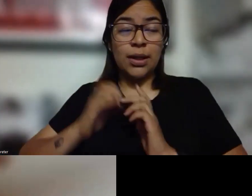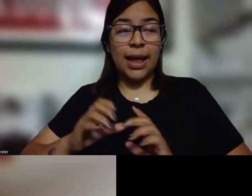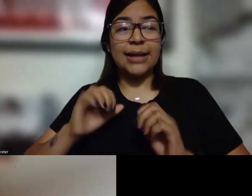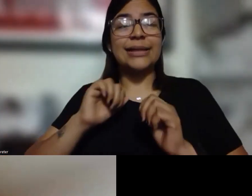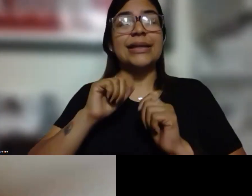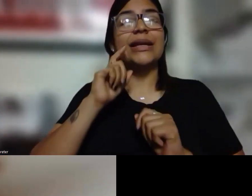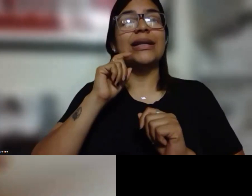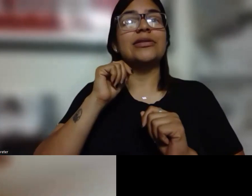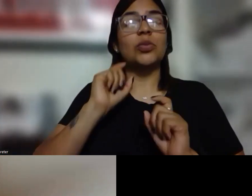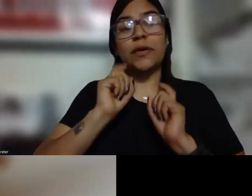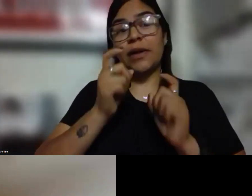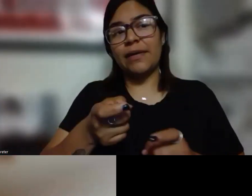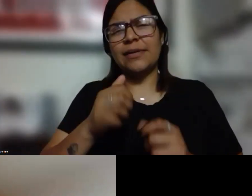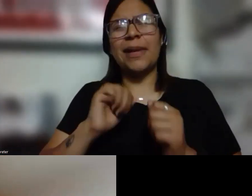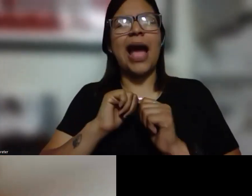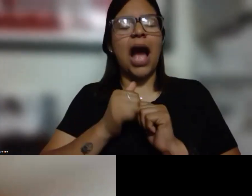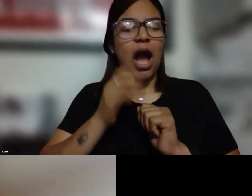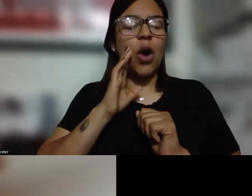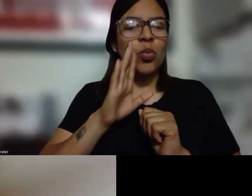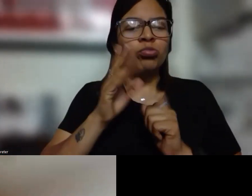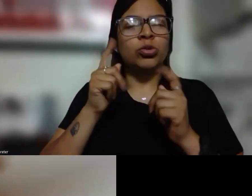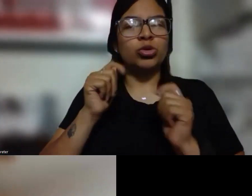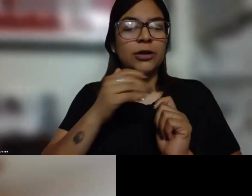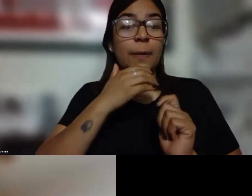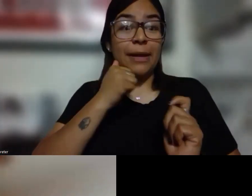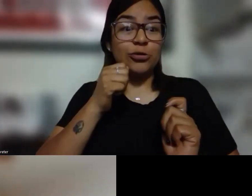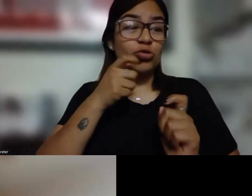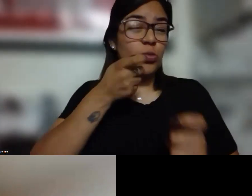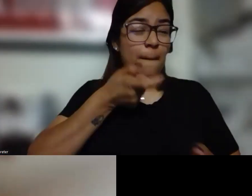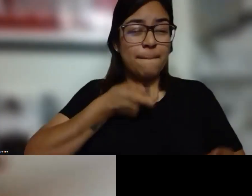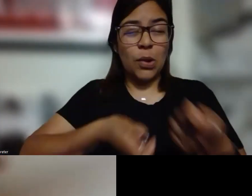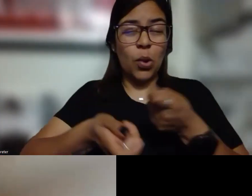we're going to be looking at how to pull all that together to tell stories that are more